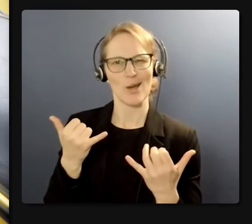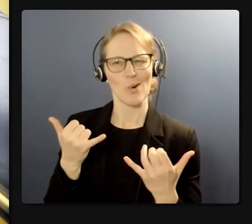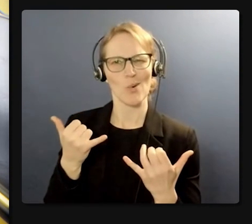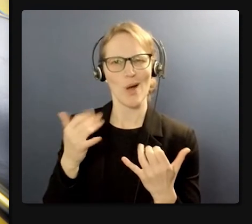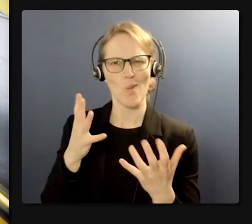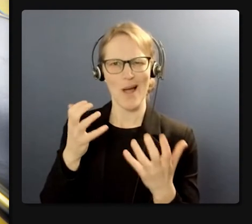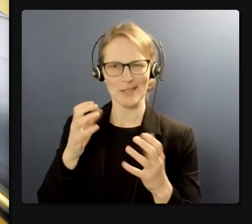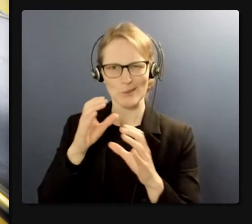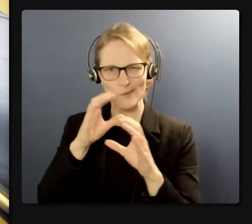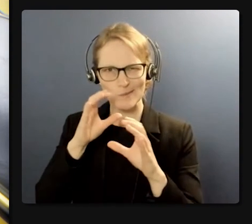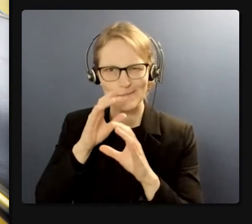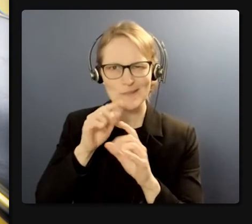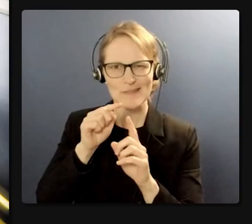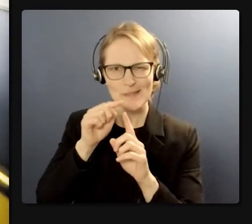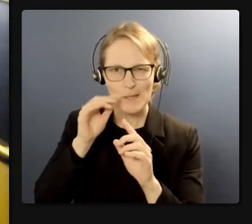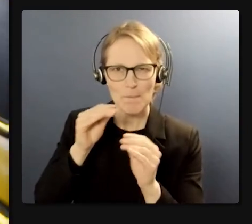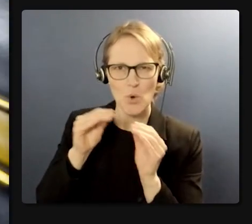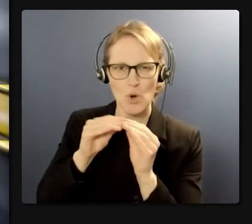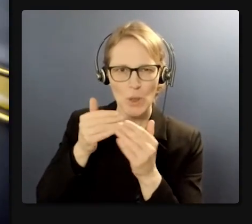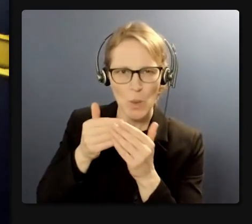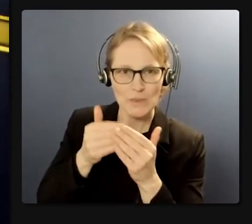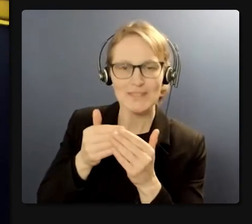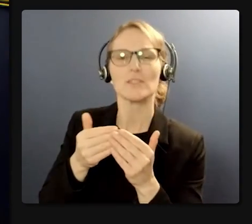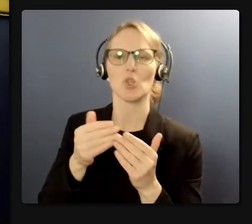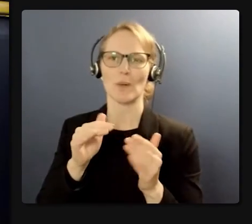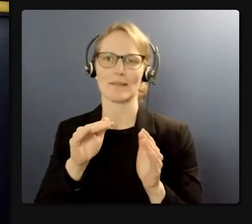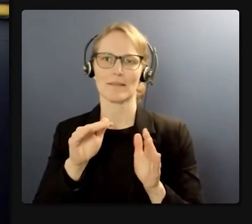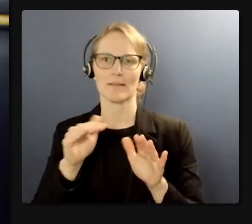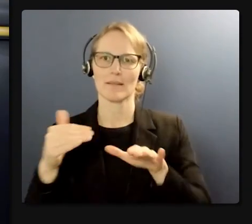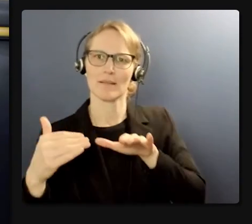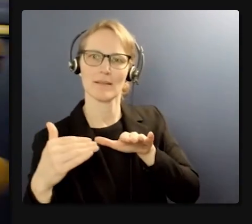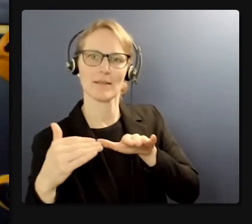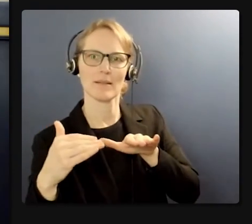But we need to scrutinize this a bit closer. So how? Let's have a look from the side here.